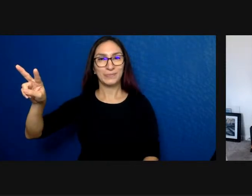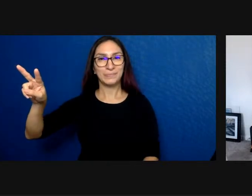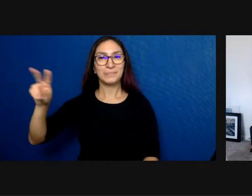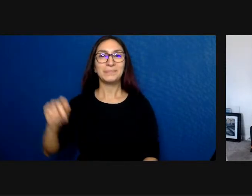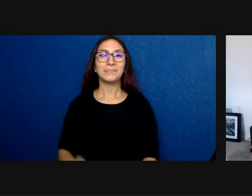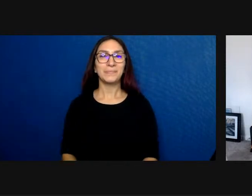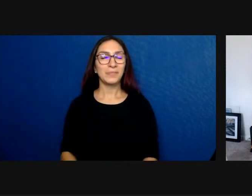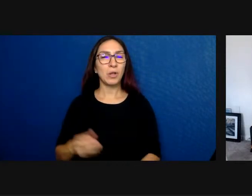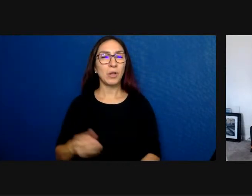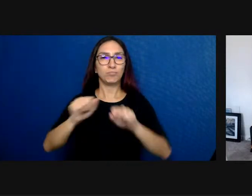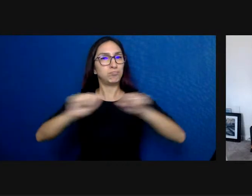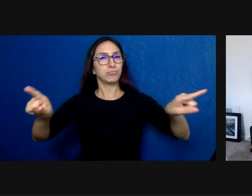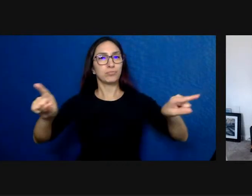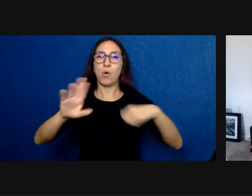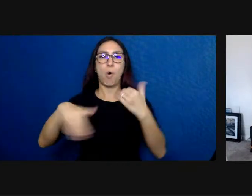hashtag gin6